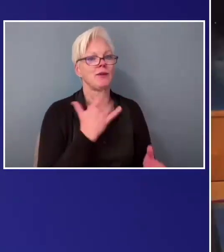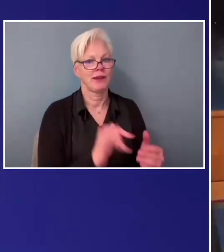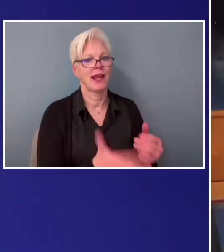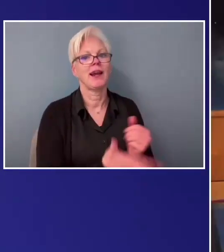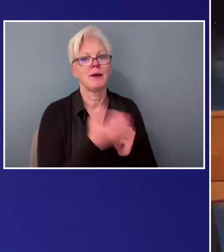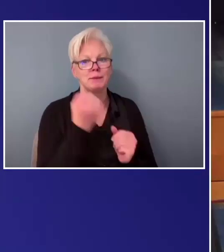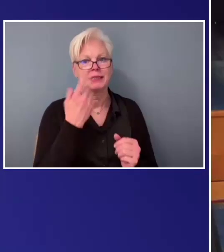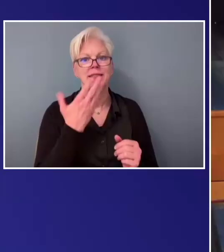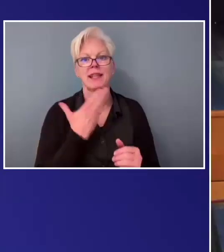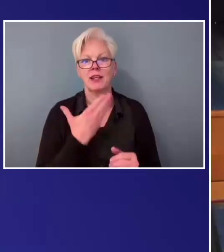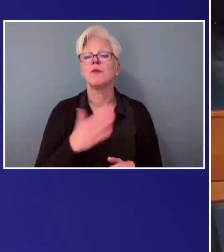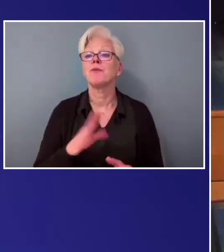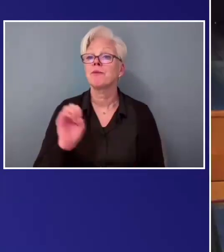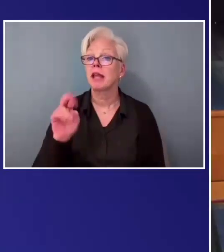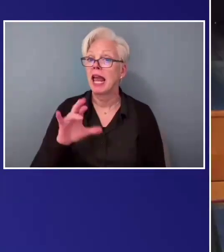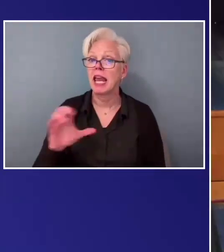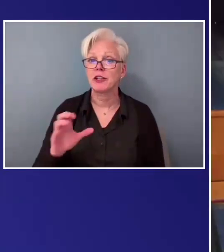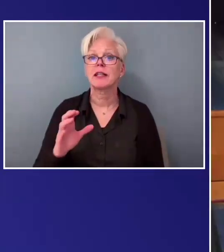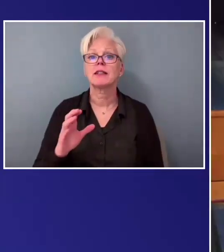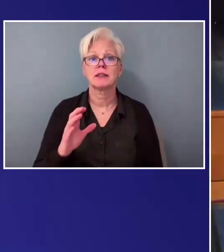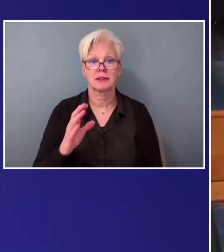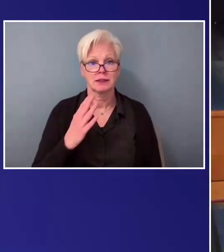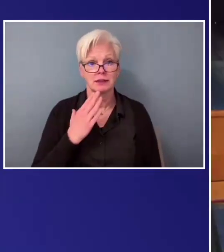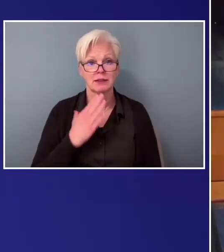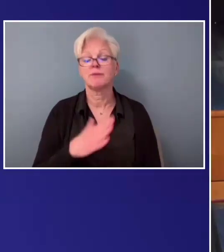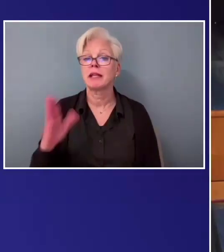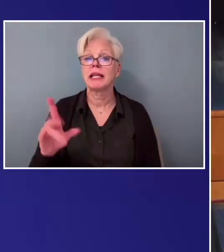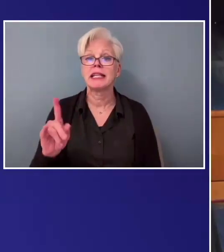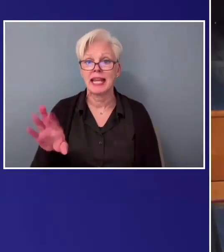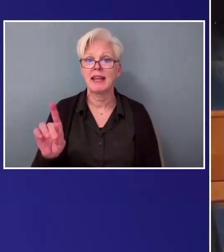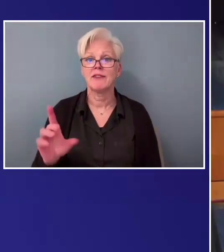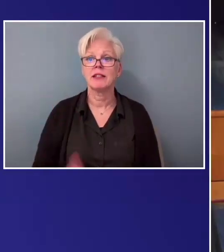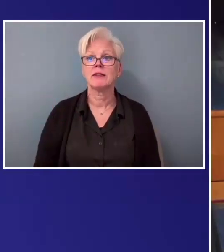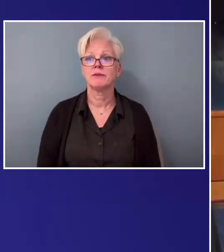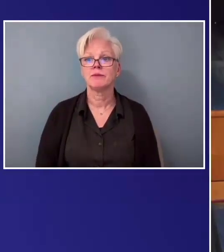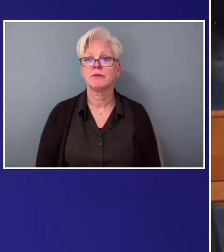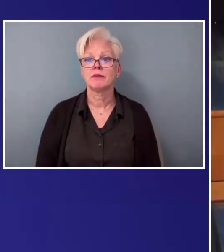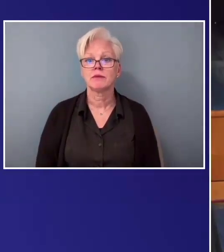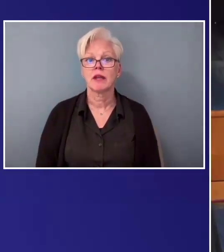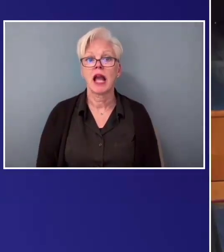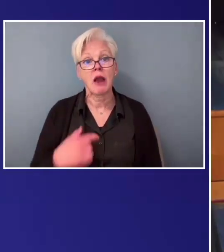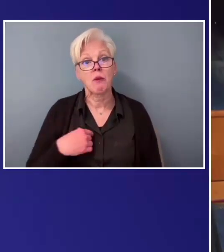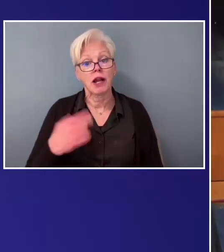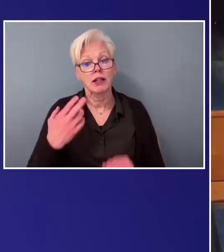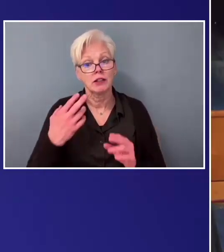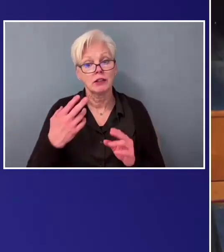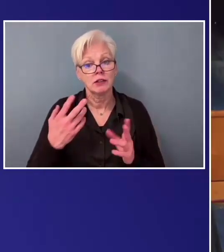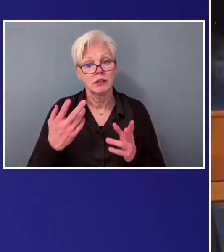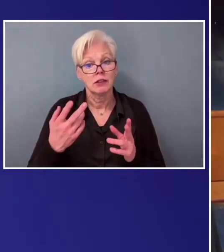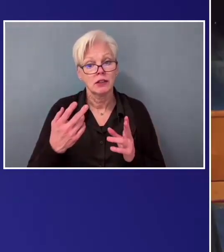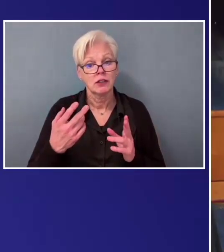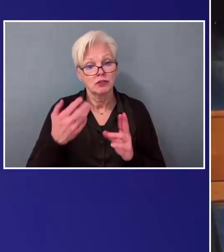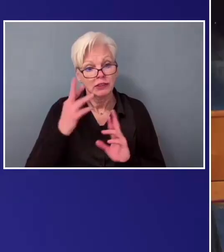Thank you, Eric. David, let's go to you. Wanting to be respectful of the kind of order of operations that you've laid out,